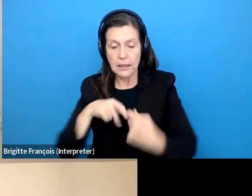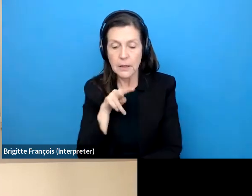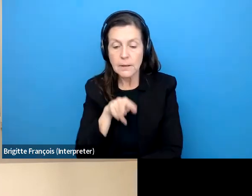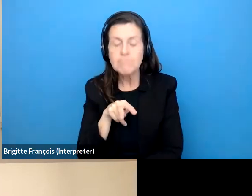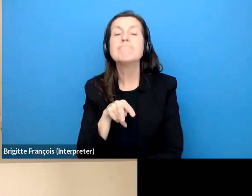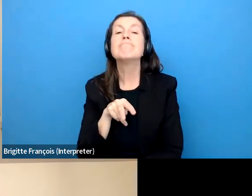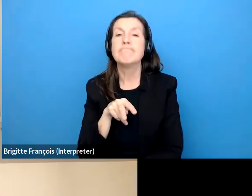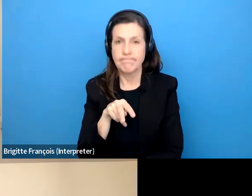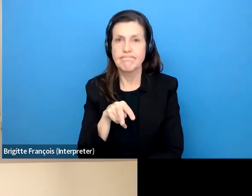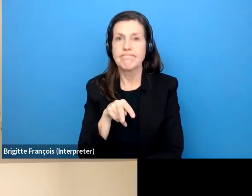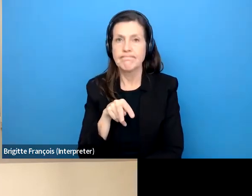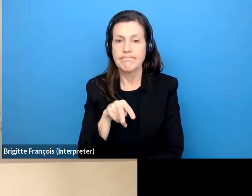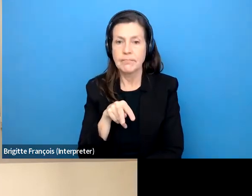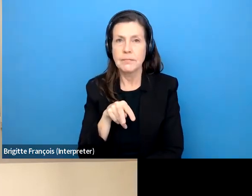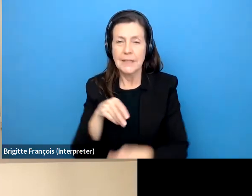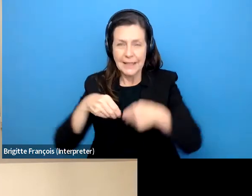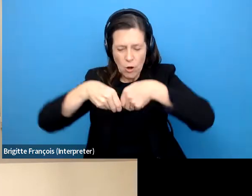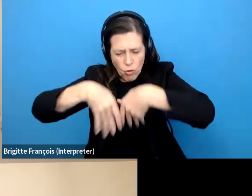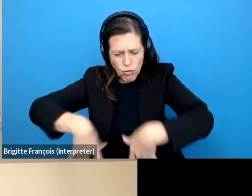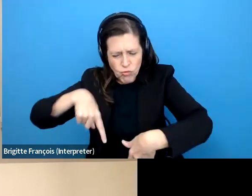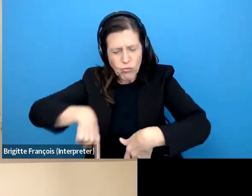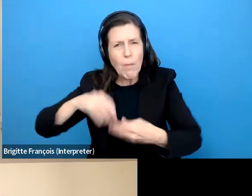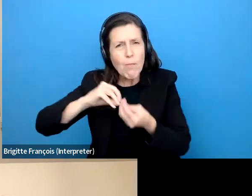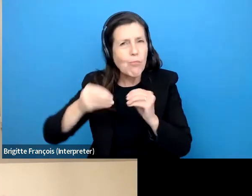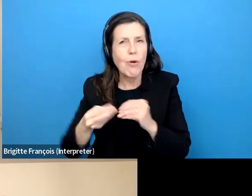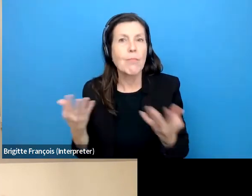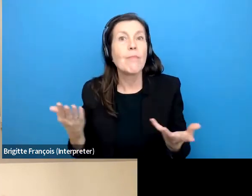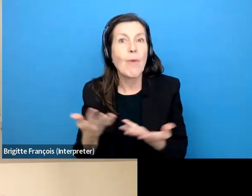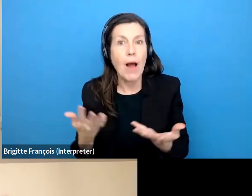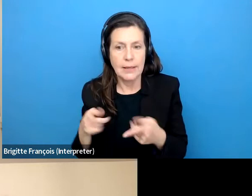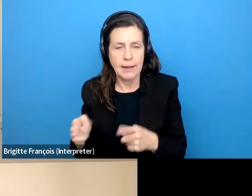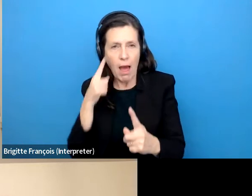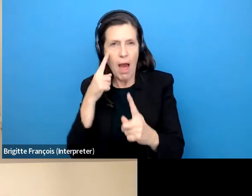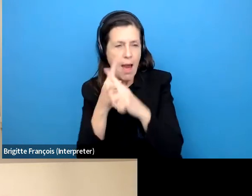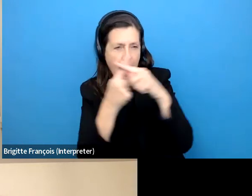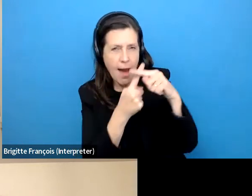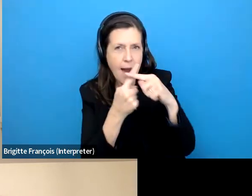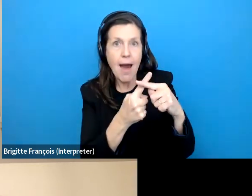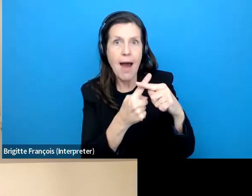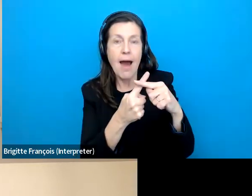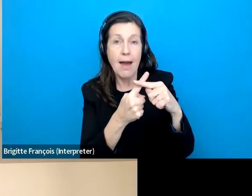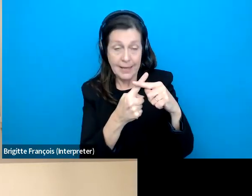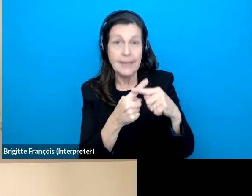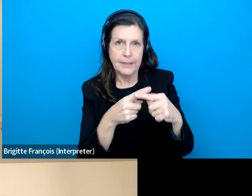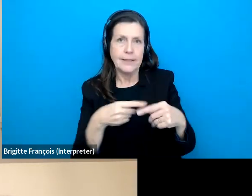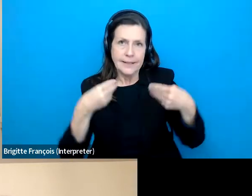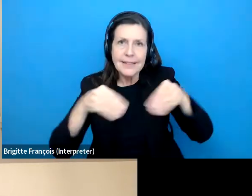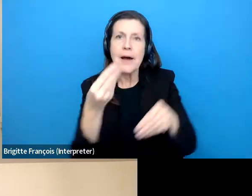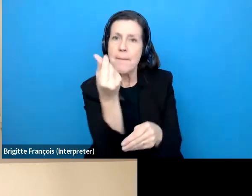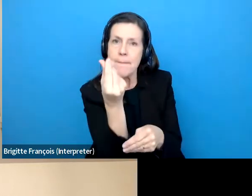that root causes of trafficking for sexual purposes is mainly prostitution, and the demand side.